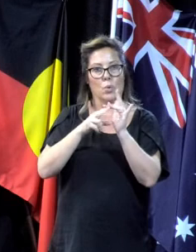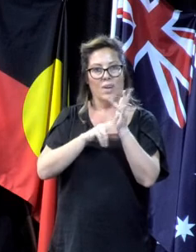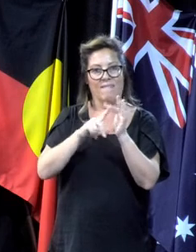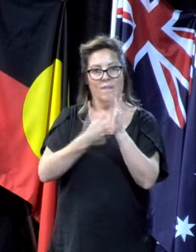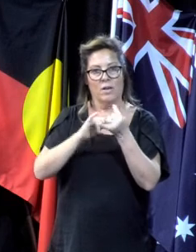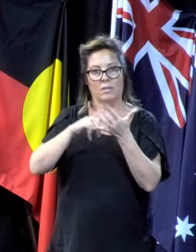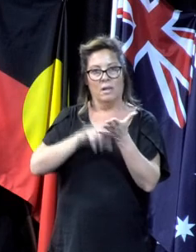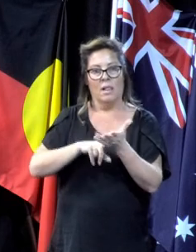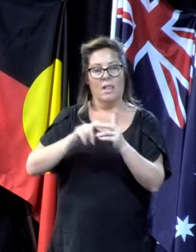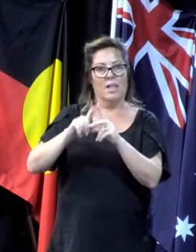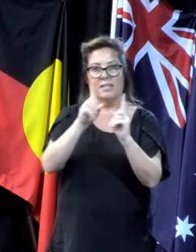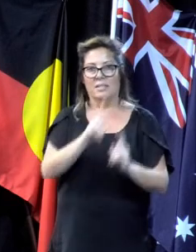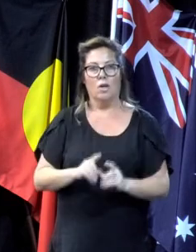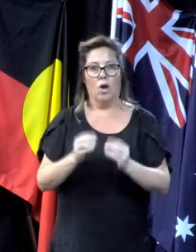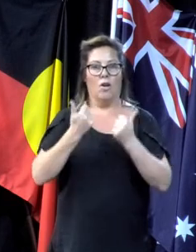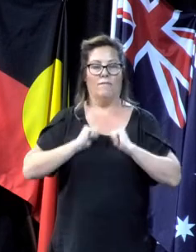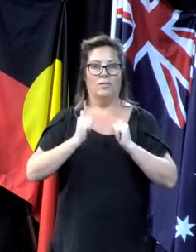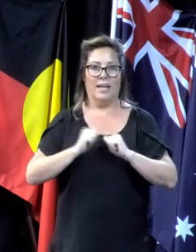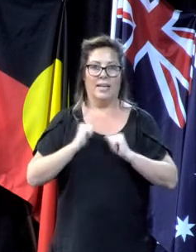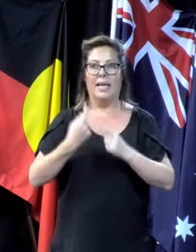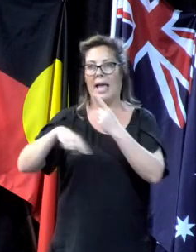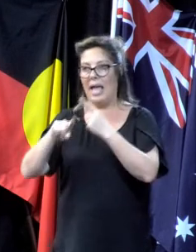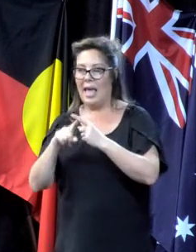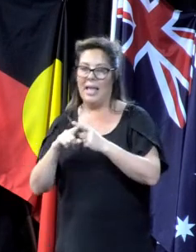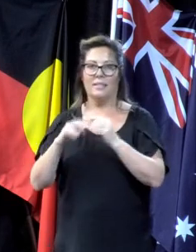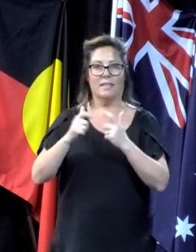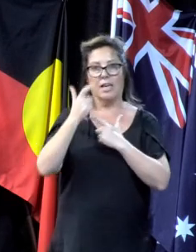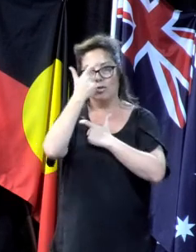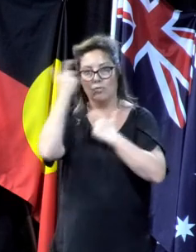our teachers with developing improved capability to differentiate the teaching